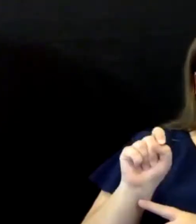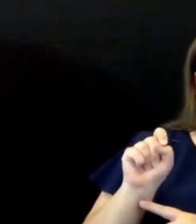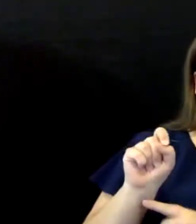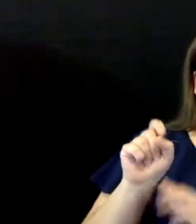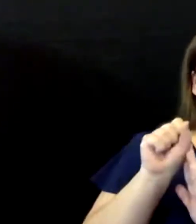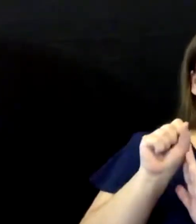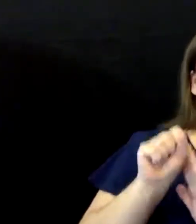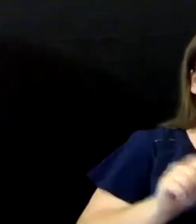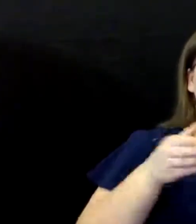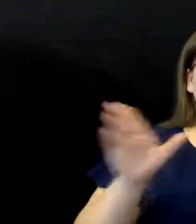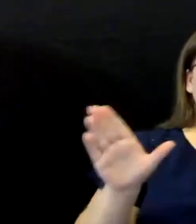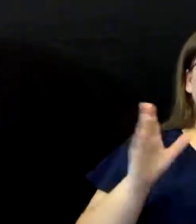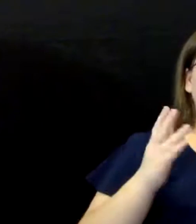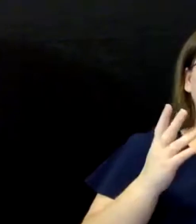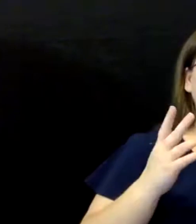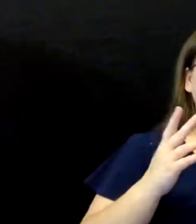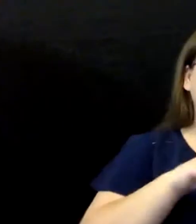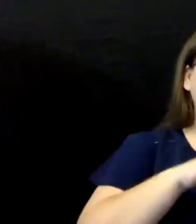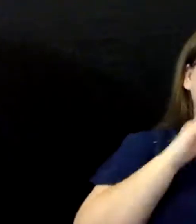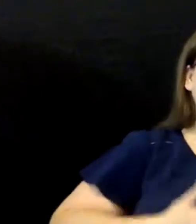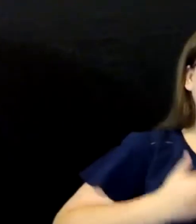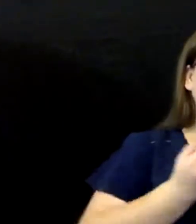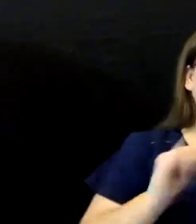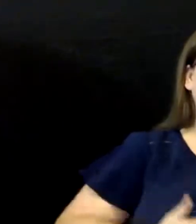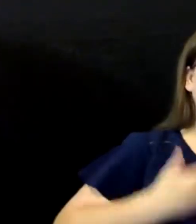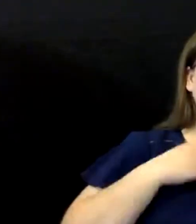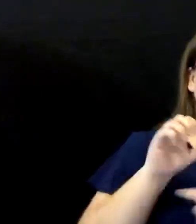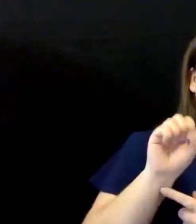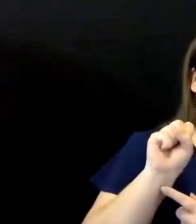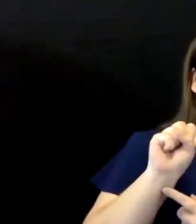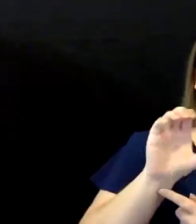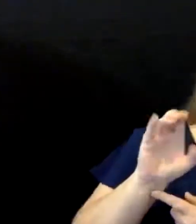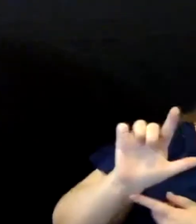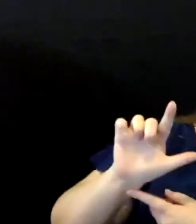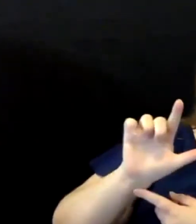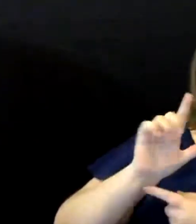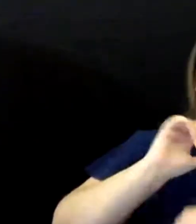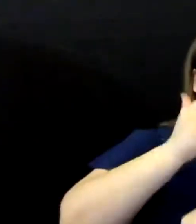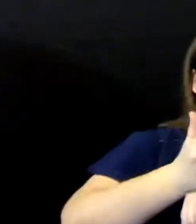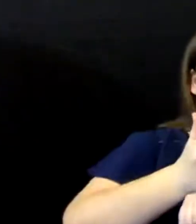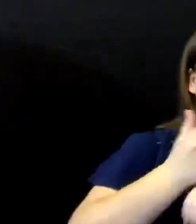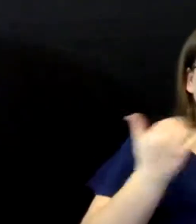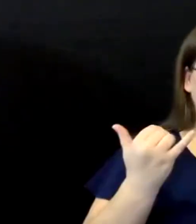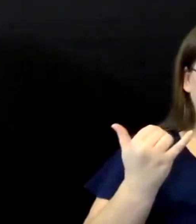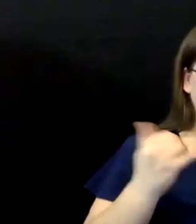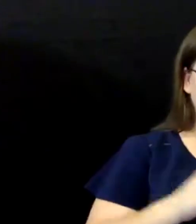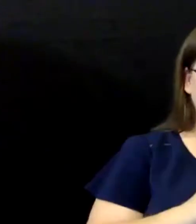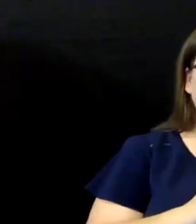Council, for helping us put forward this day today. So this is part of